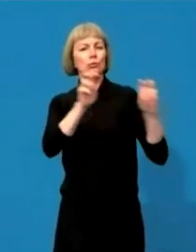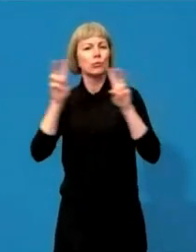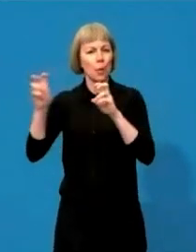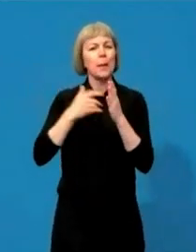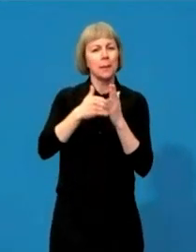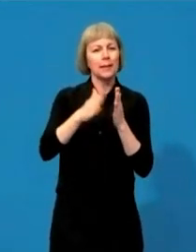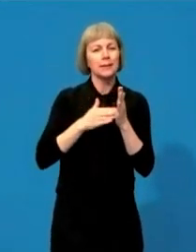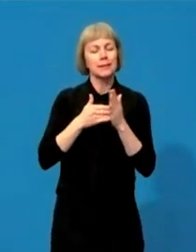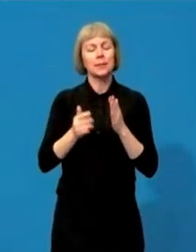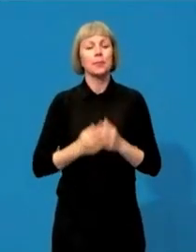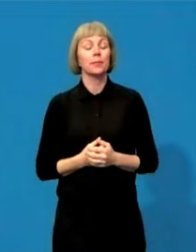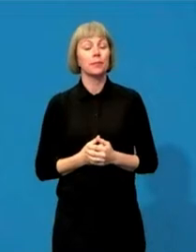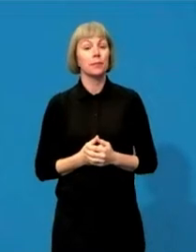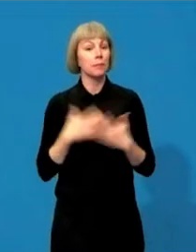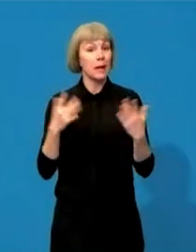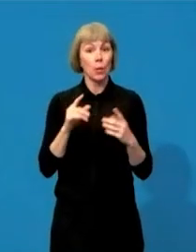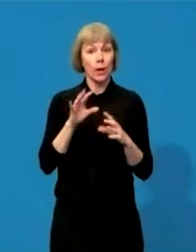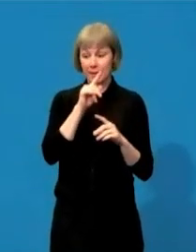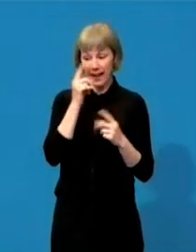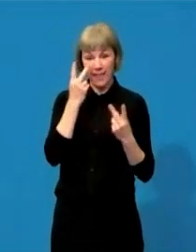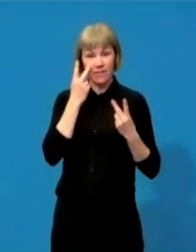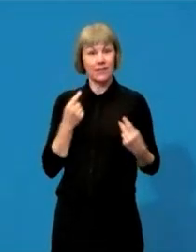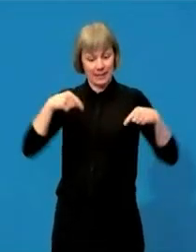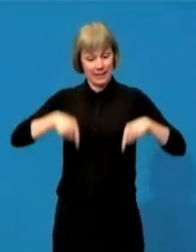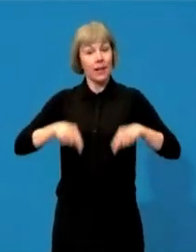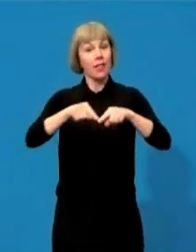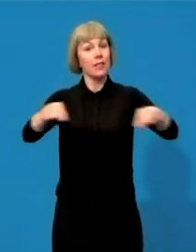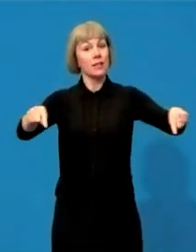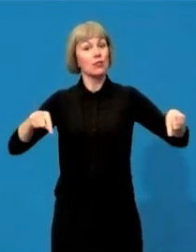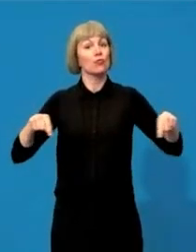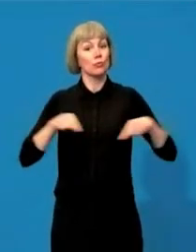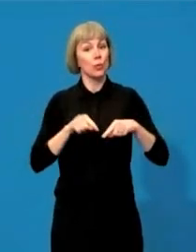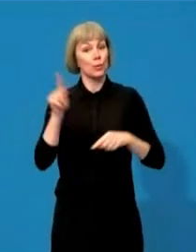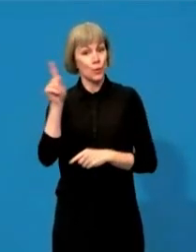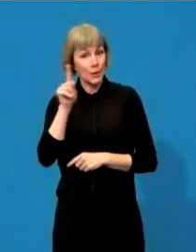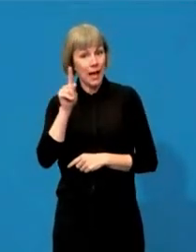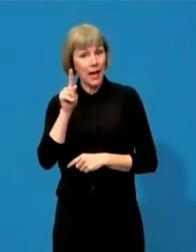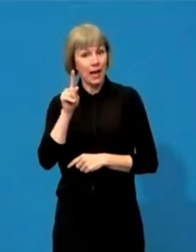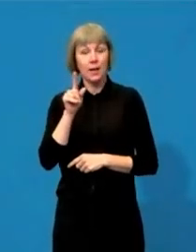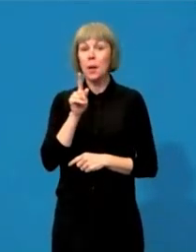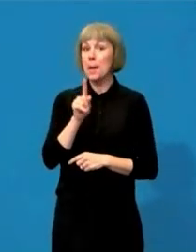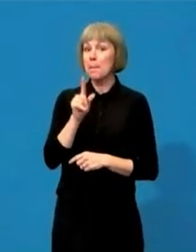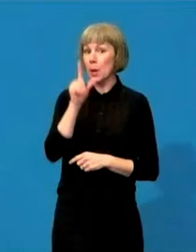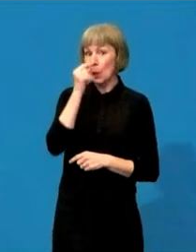Springs hearing room, and as you may already have seen, the artwork of the artists will be